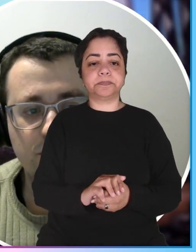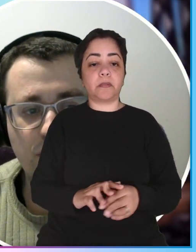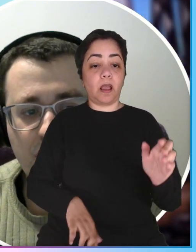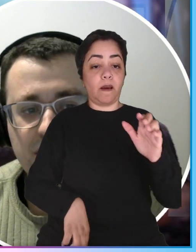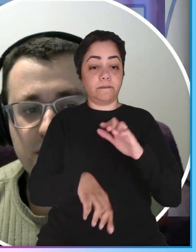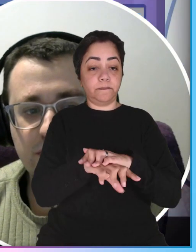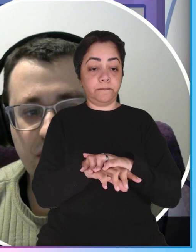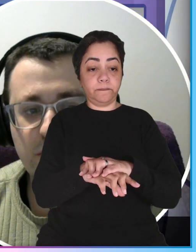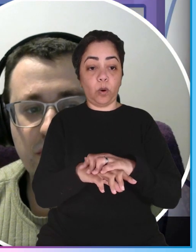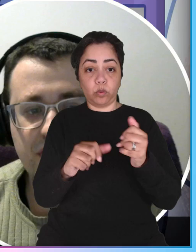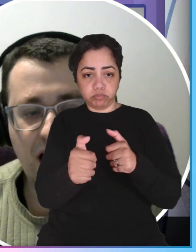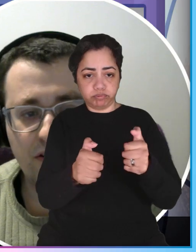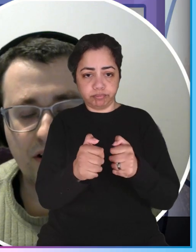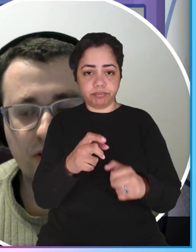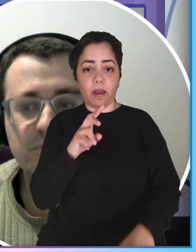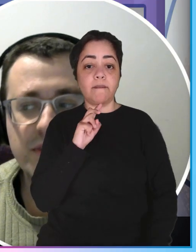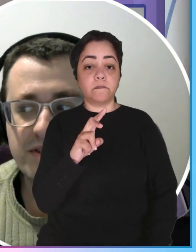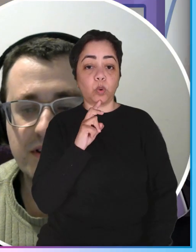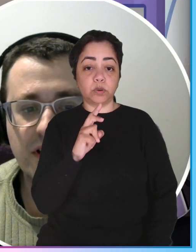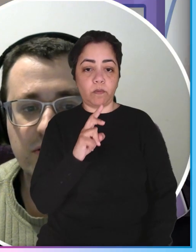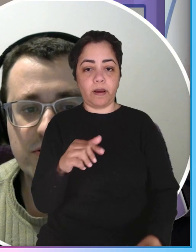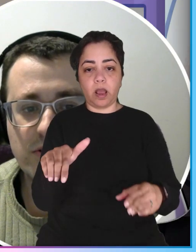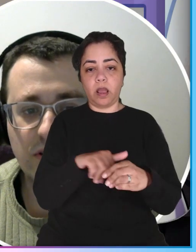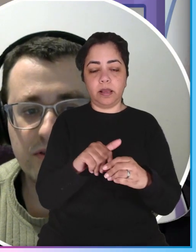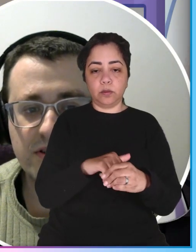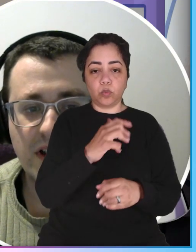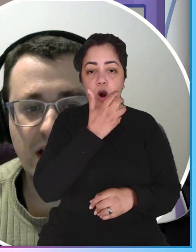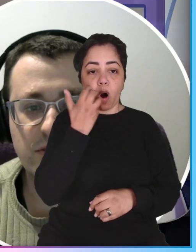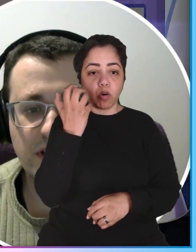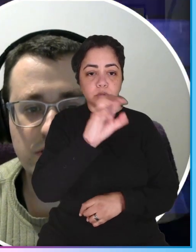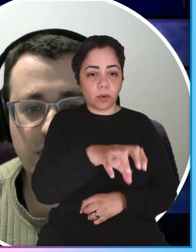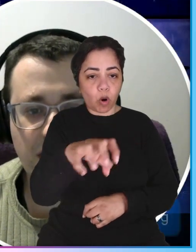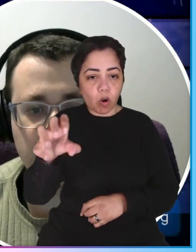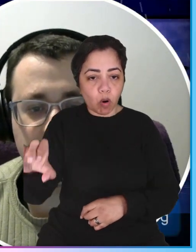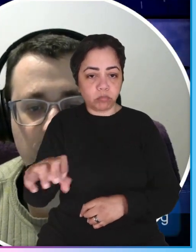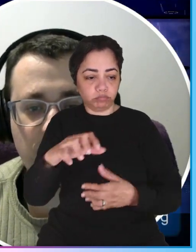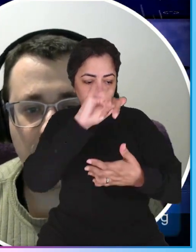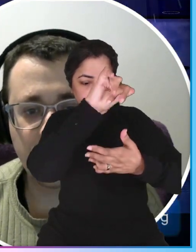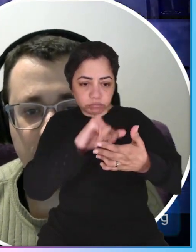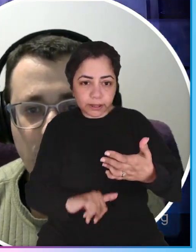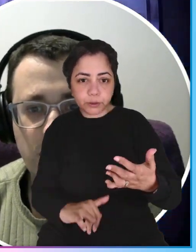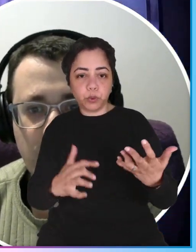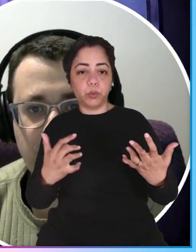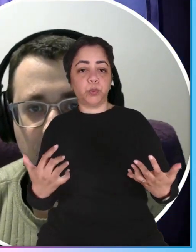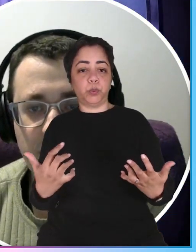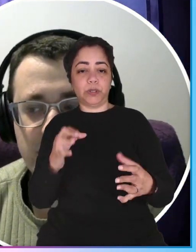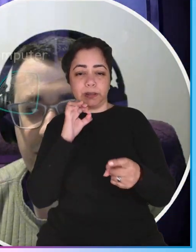Brok is available now on PC and consoles, and you can try out the demo on all platforms.